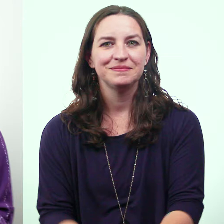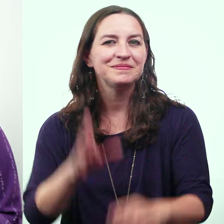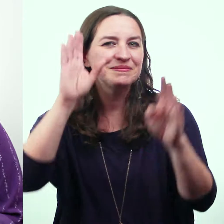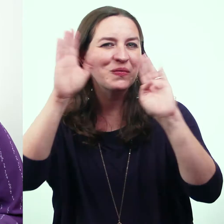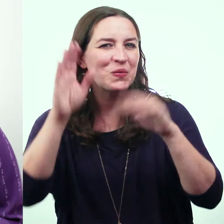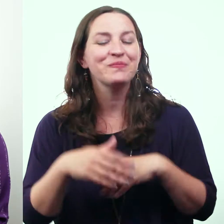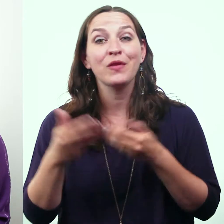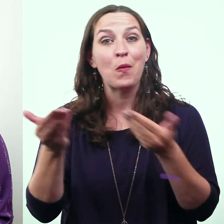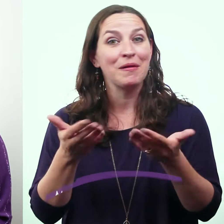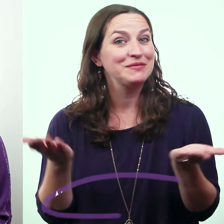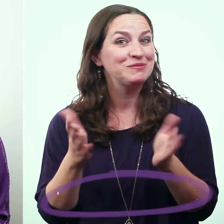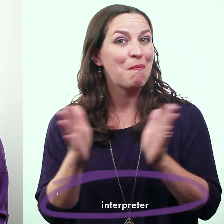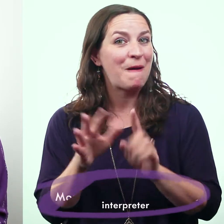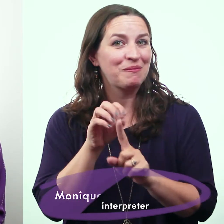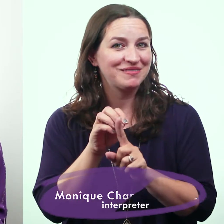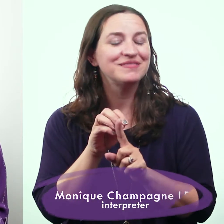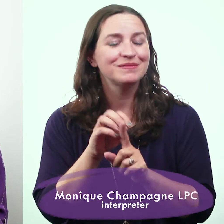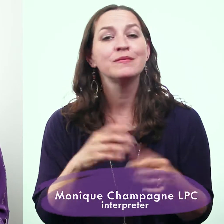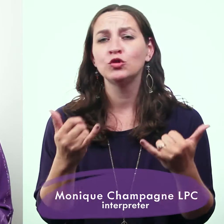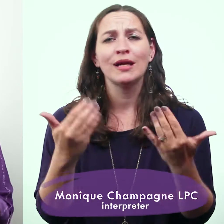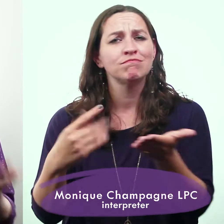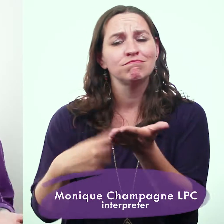Hey everybody, and welcome to another episode of Small Bites. Today,